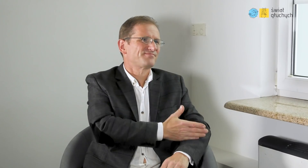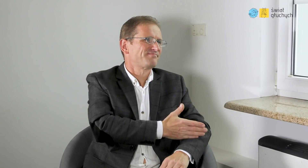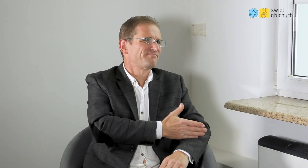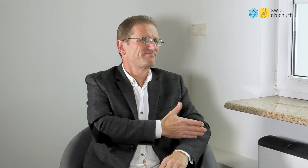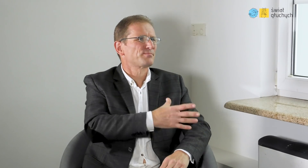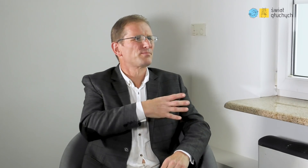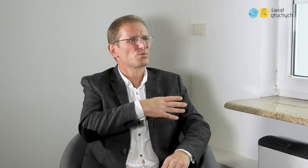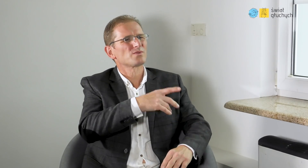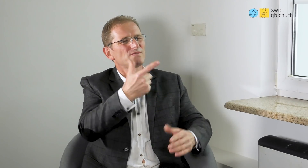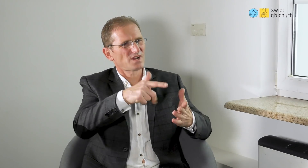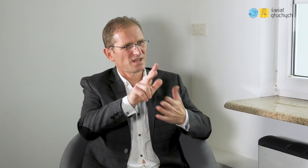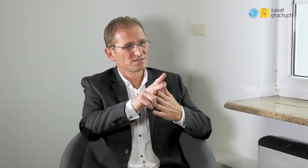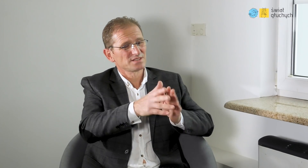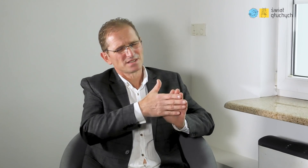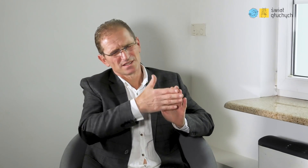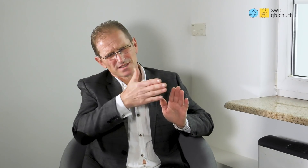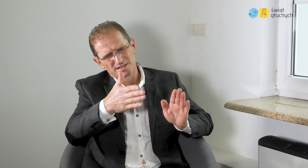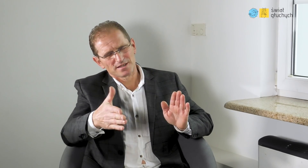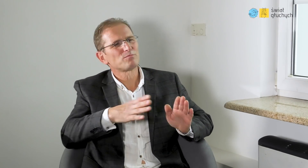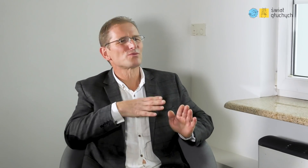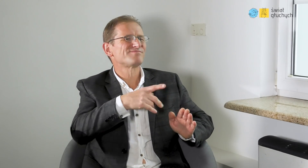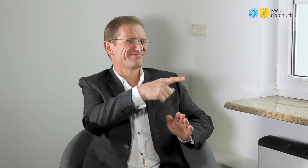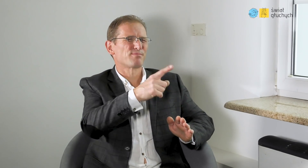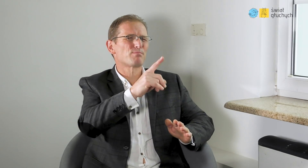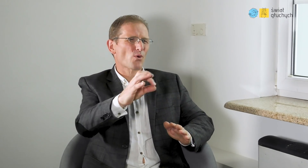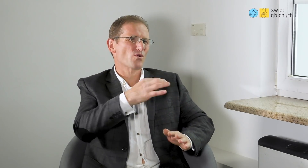When the PO was in power in 2013, I sent letters.